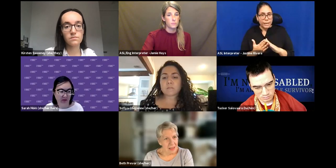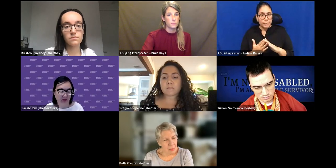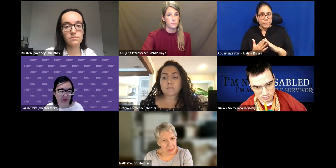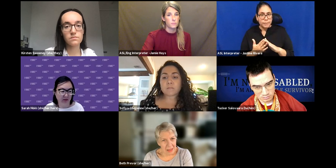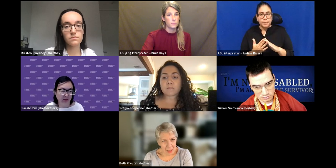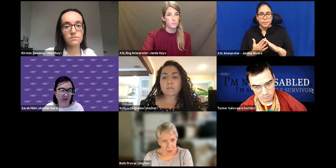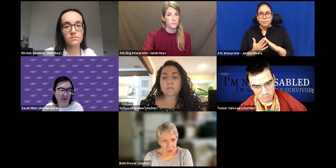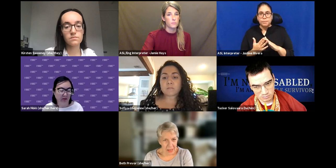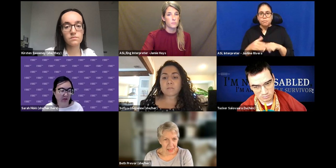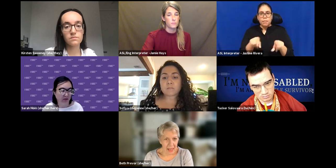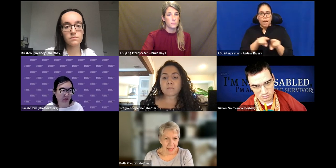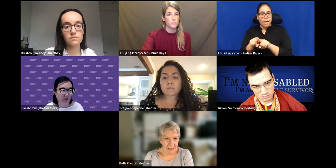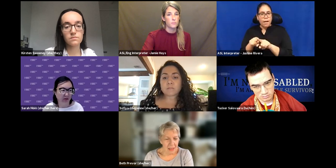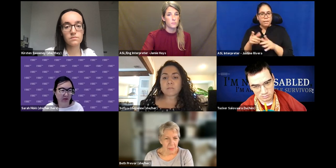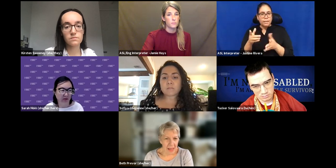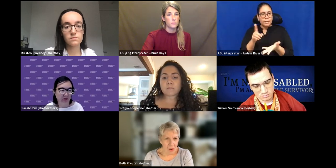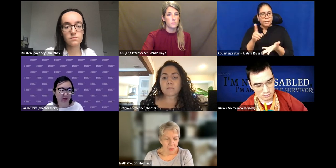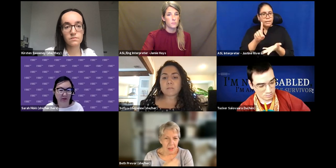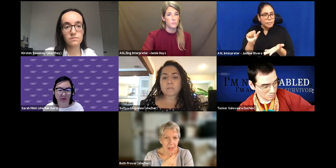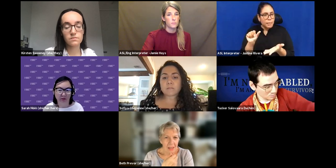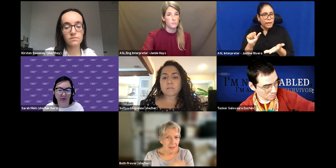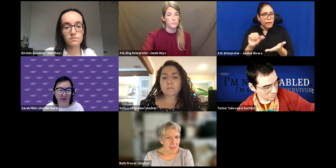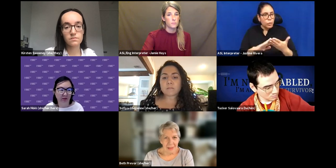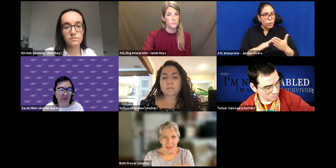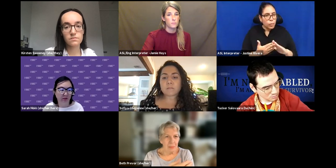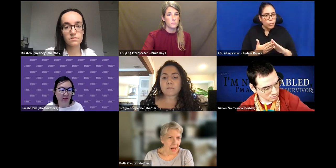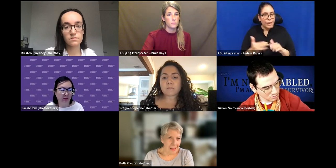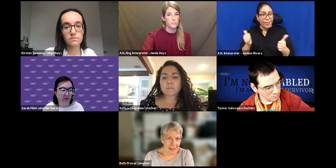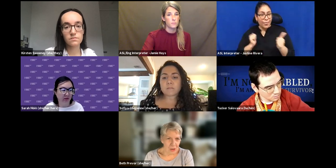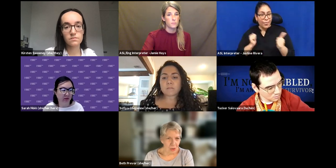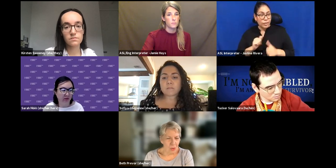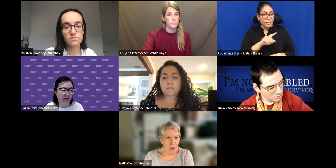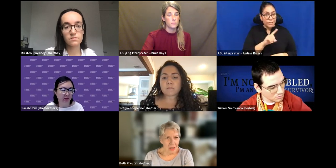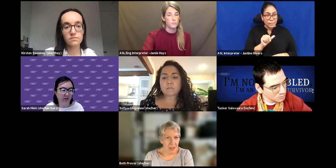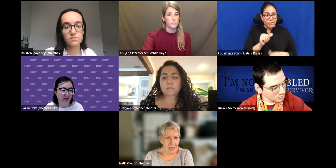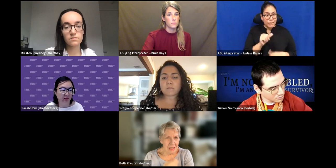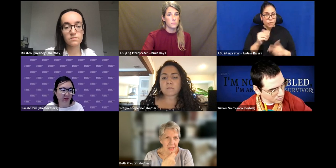disability community, and somehow combine the two or just,